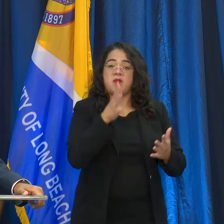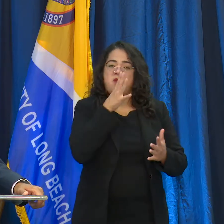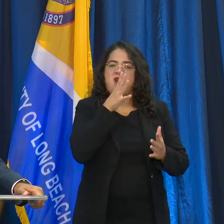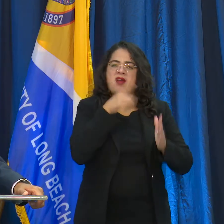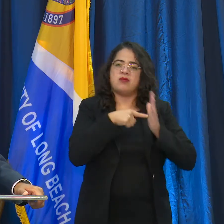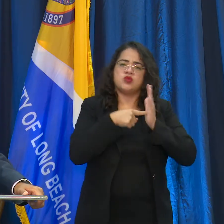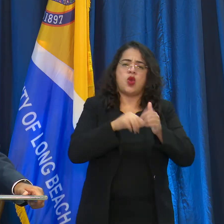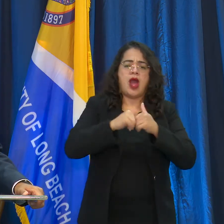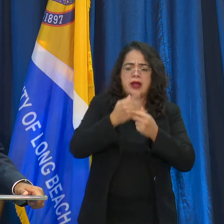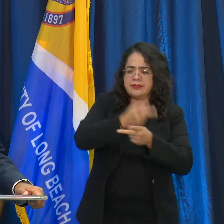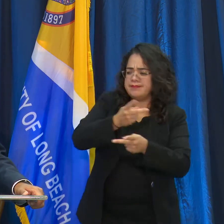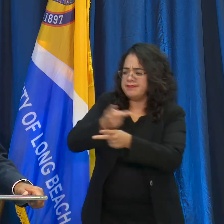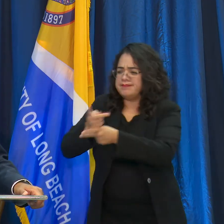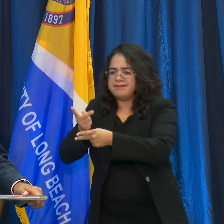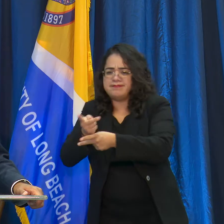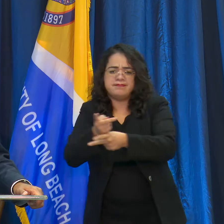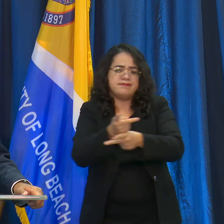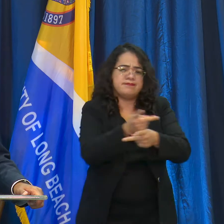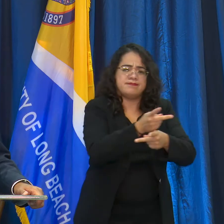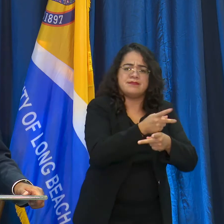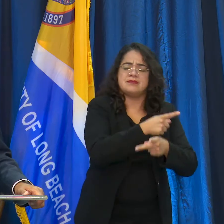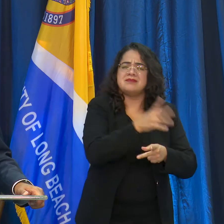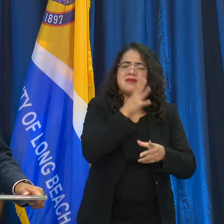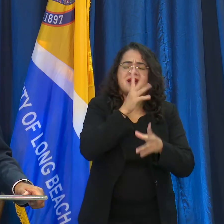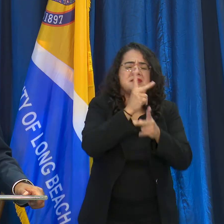been incredibly careful, and understands the